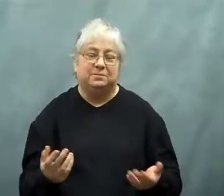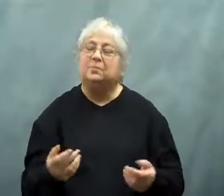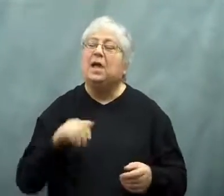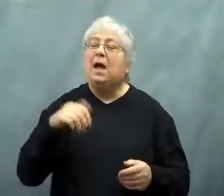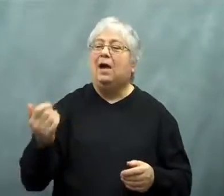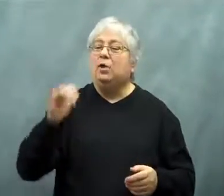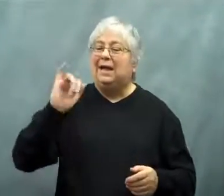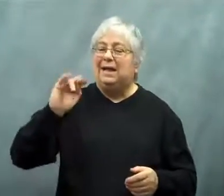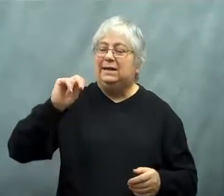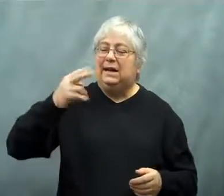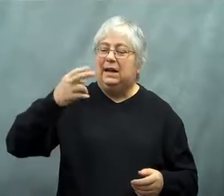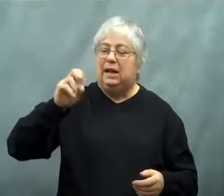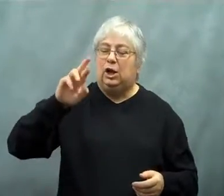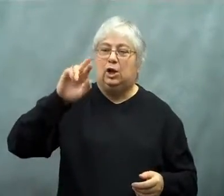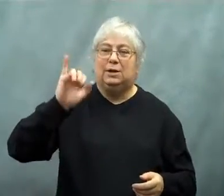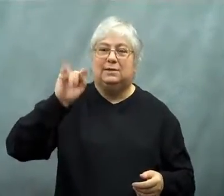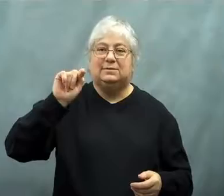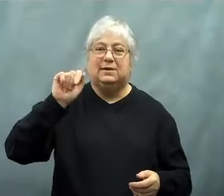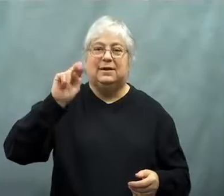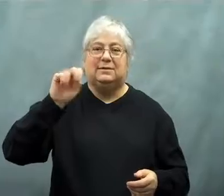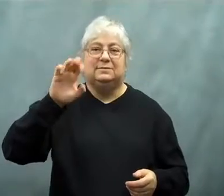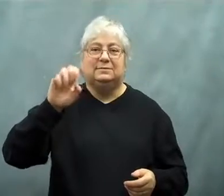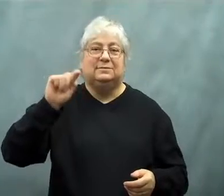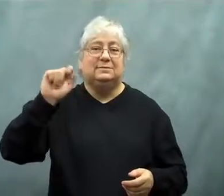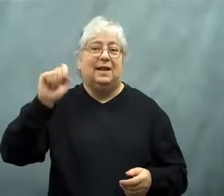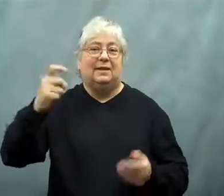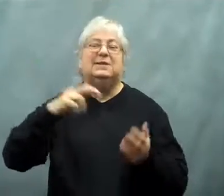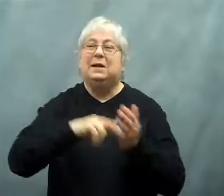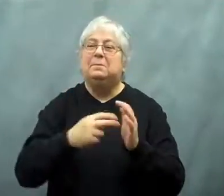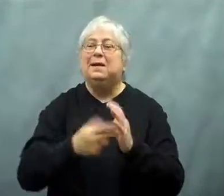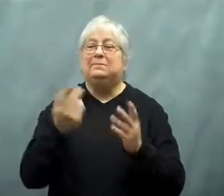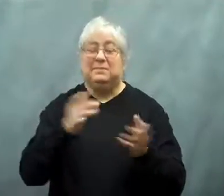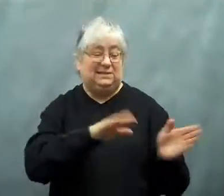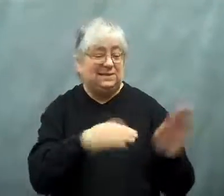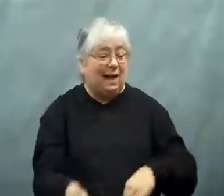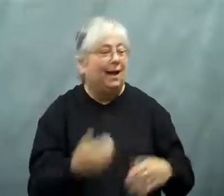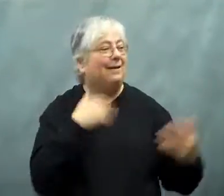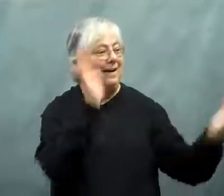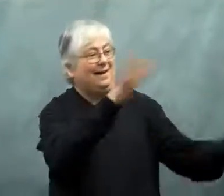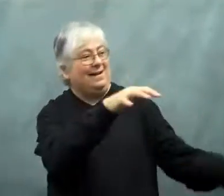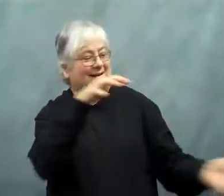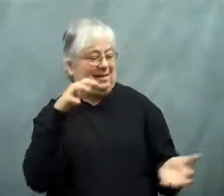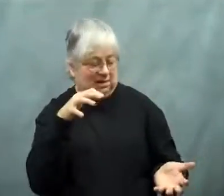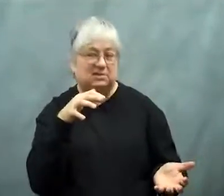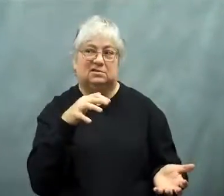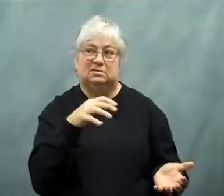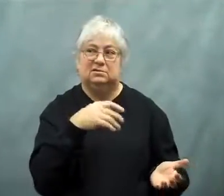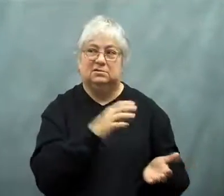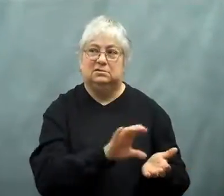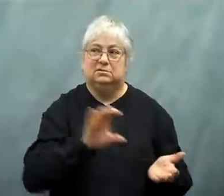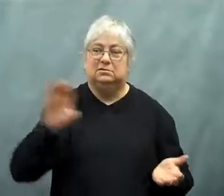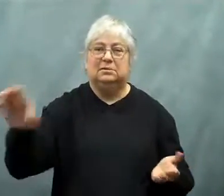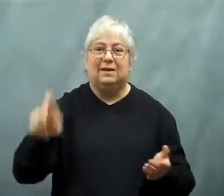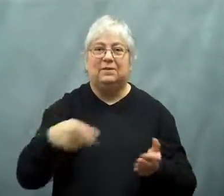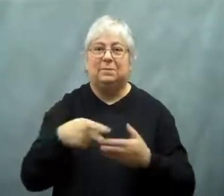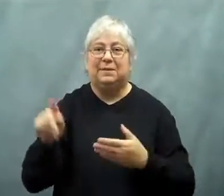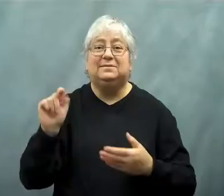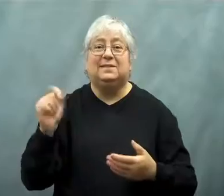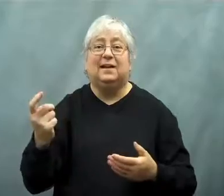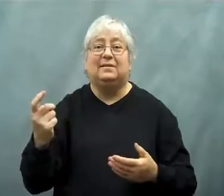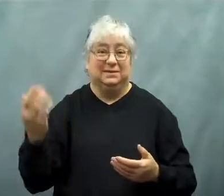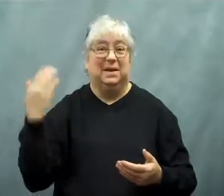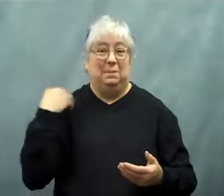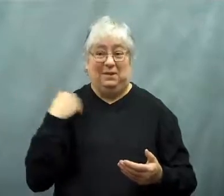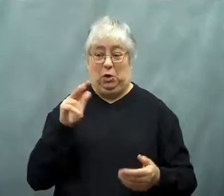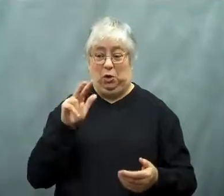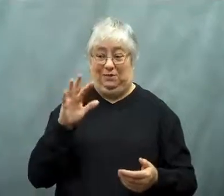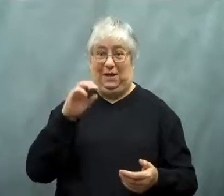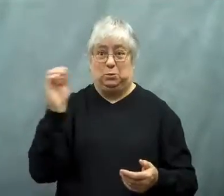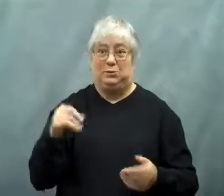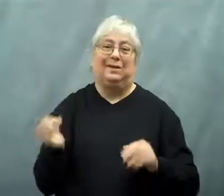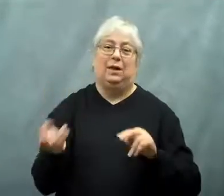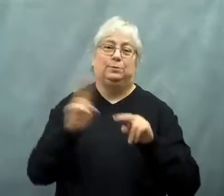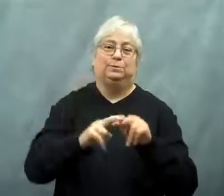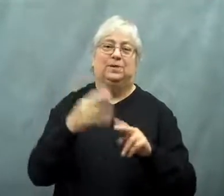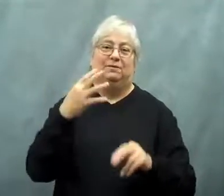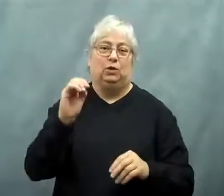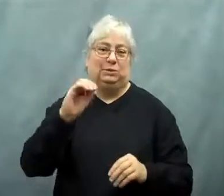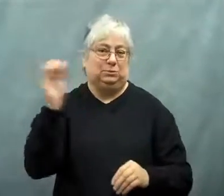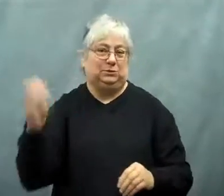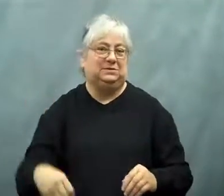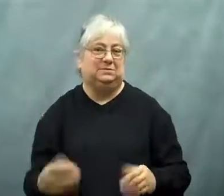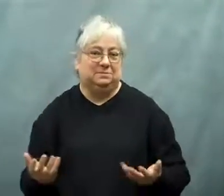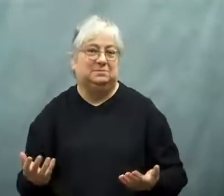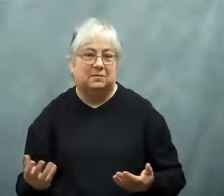The inheritance tax was 35%, and has gone up now to 40%.